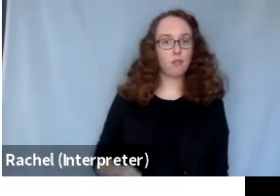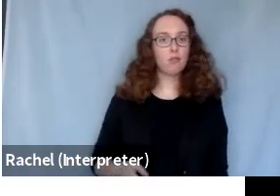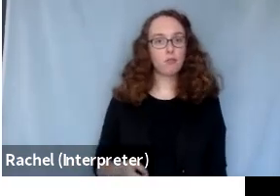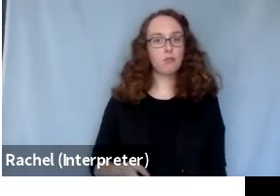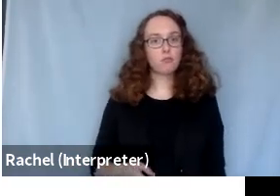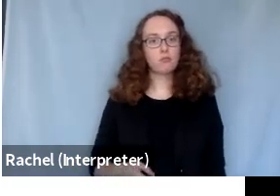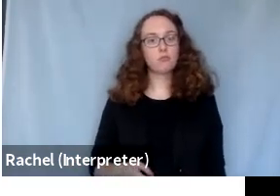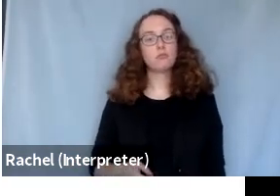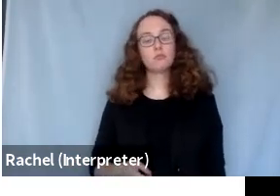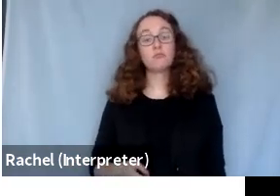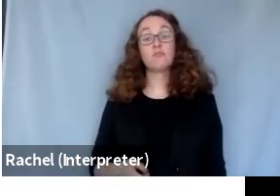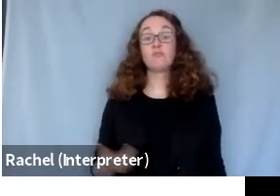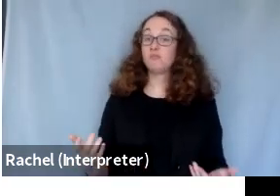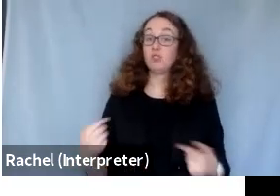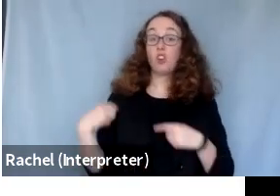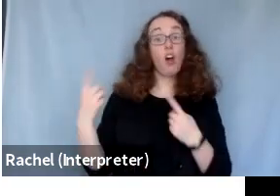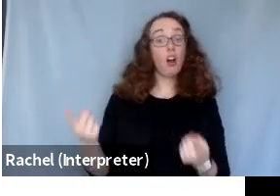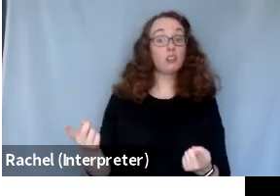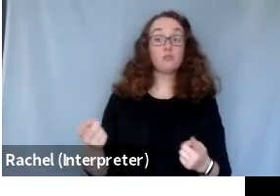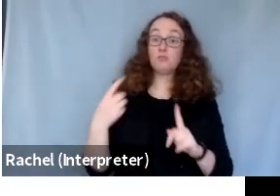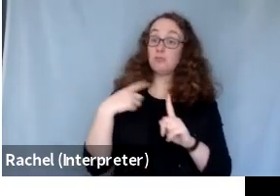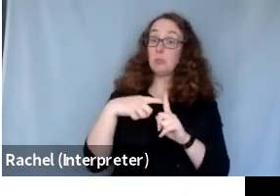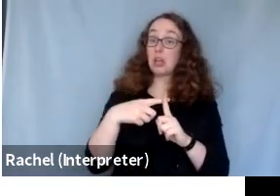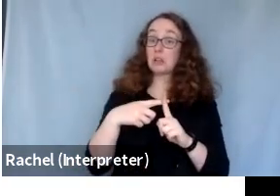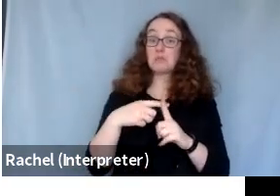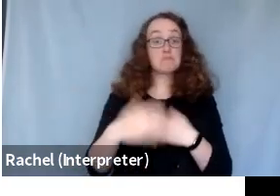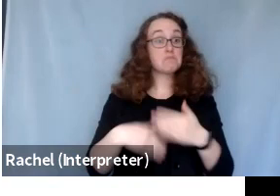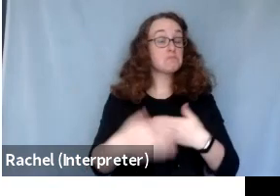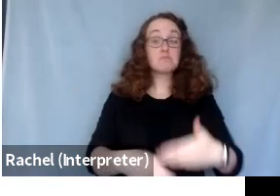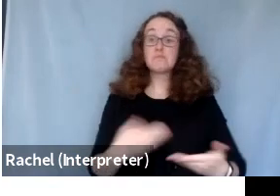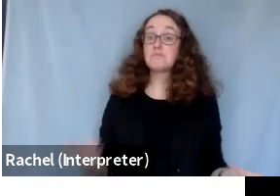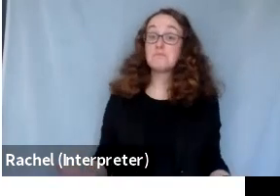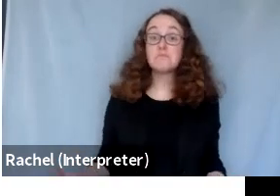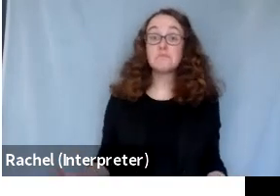positive, it seems like there has been an uptick in web